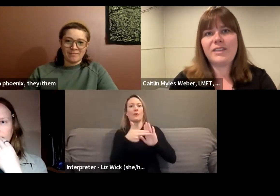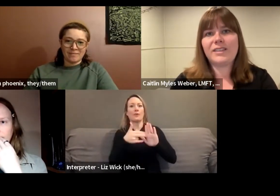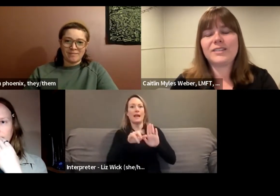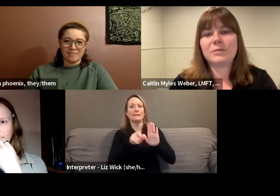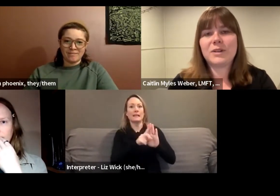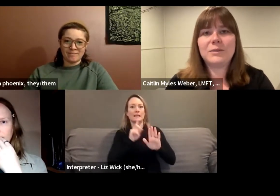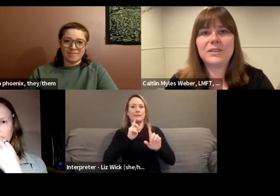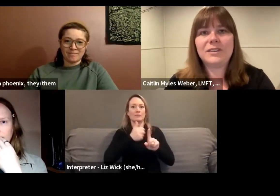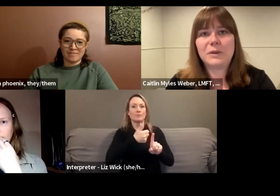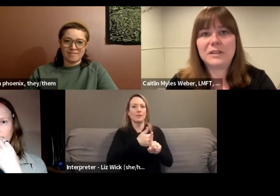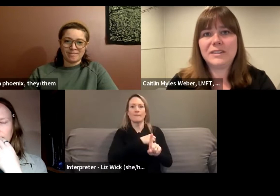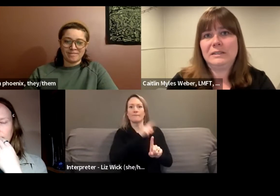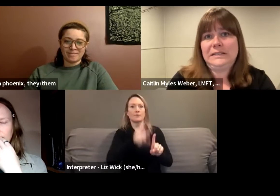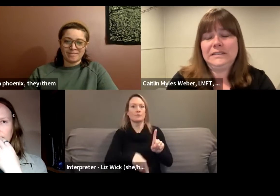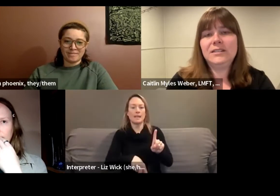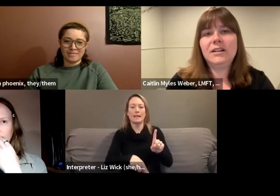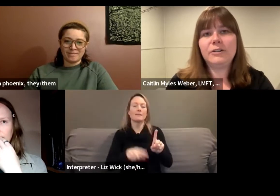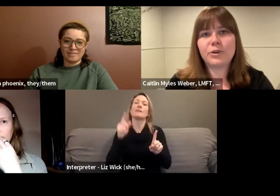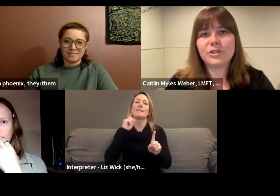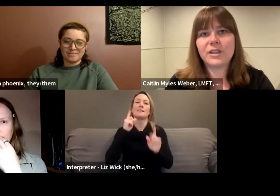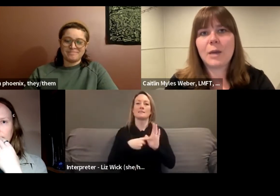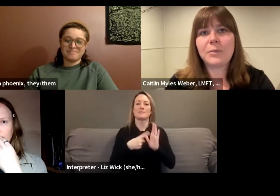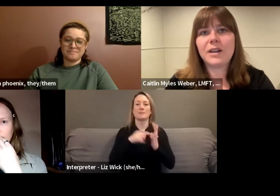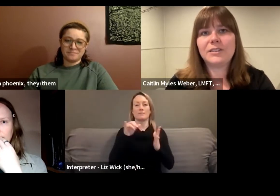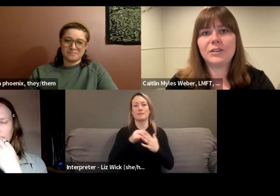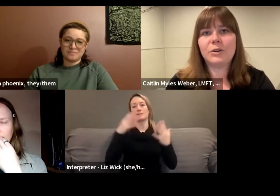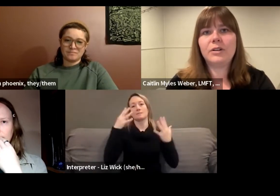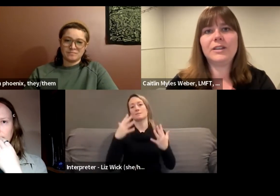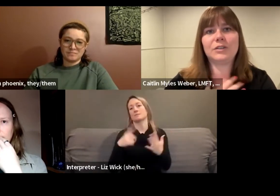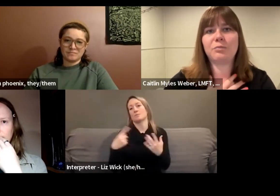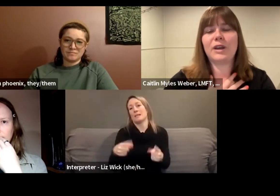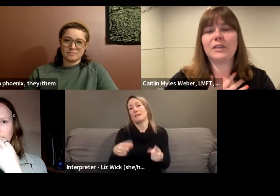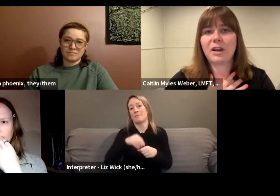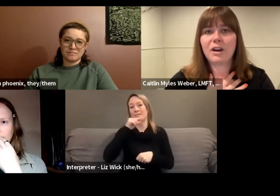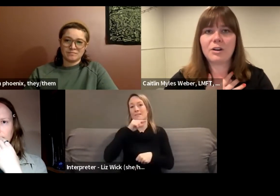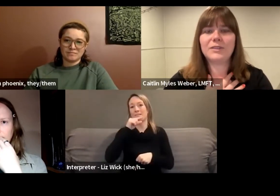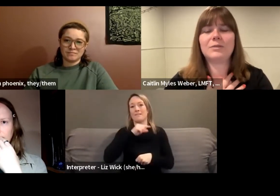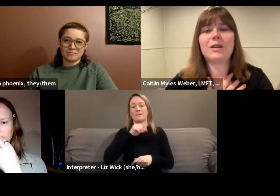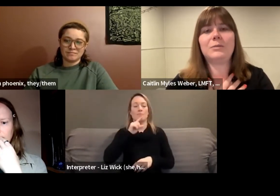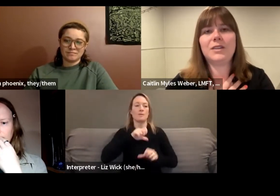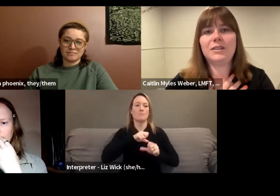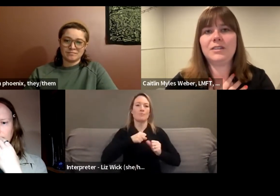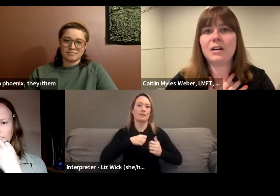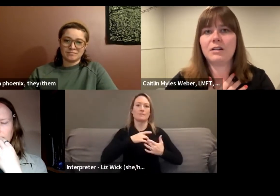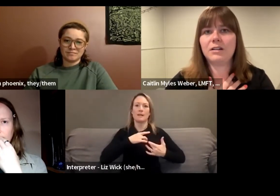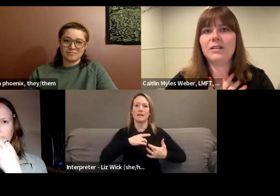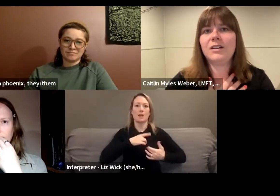I think that's sometimes is what's unfortunately happening. So it just breaks my heart when sometimes these young